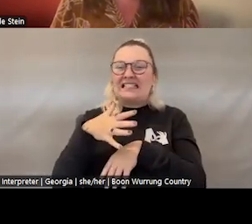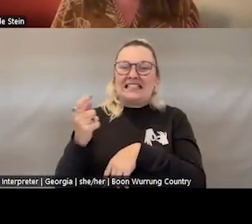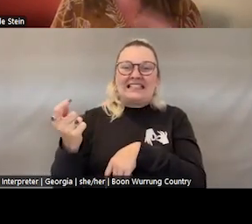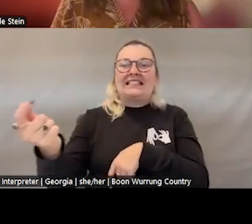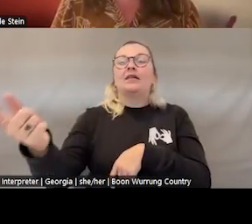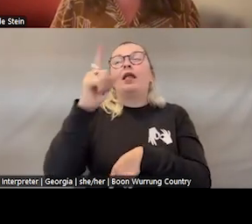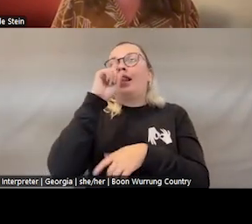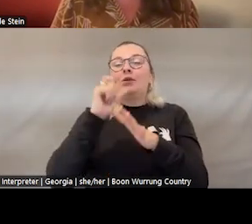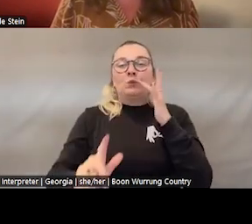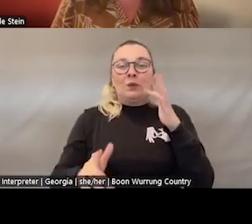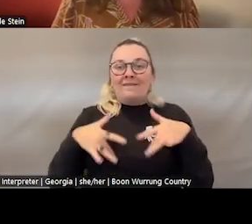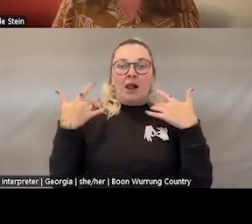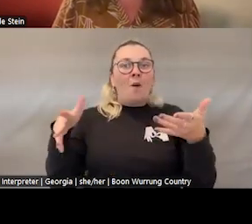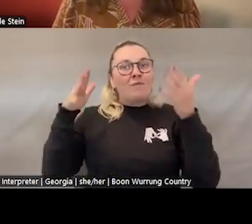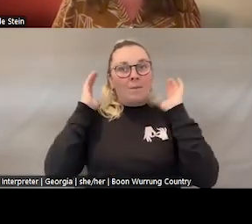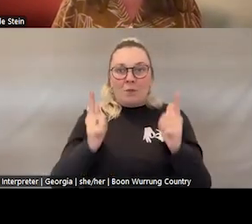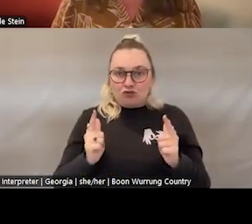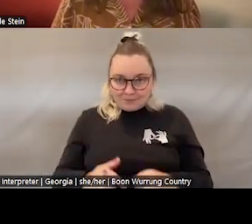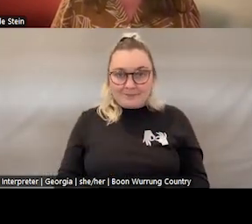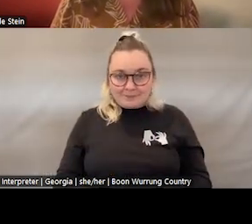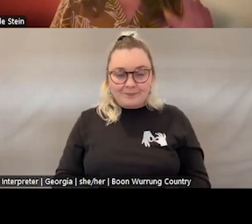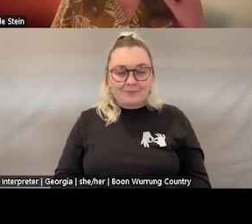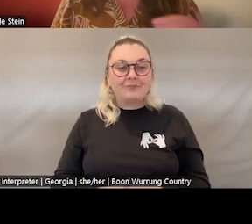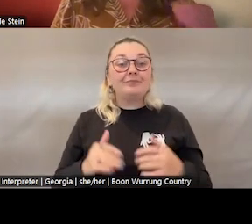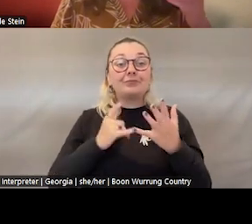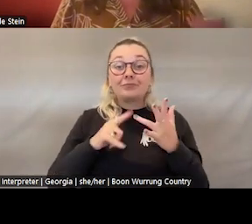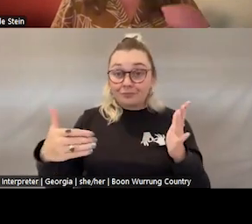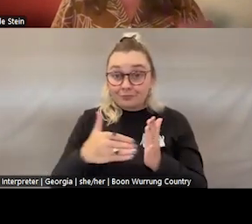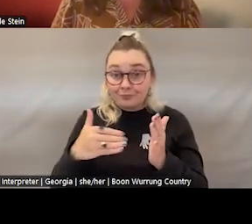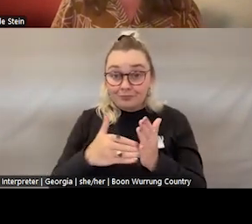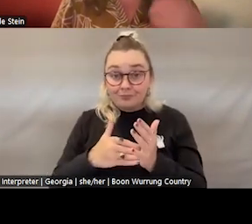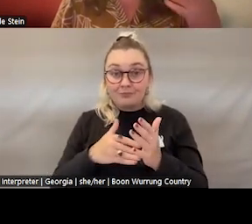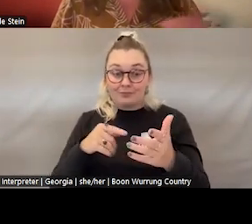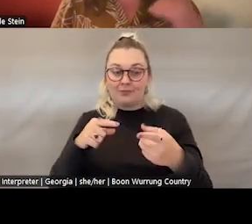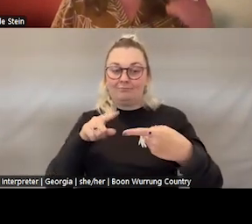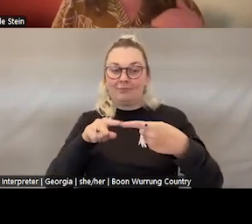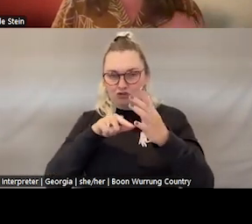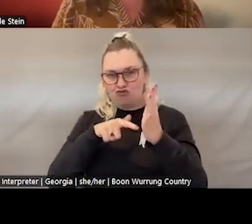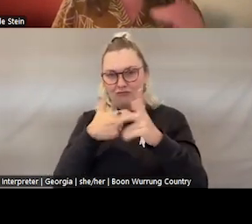tackled because it feels too overwhelming. Let's jump into the TRACK method and go with